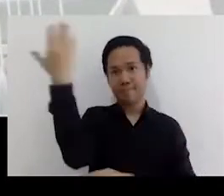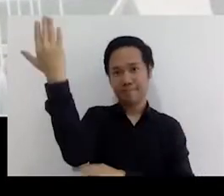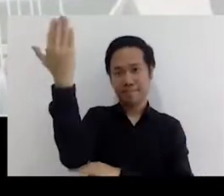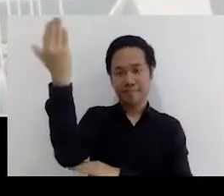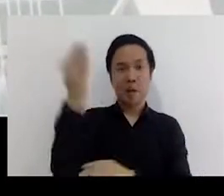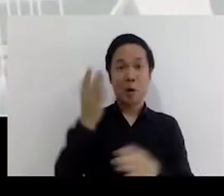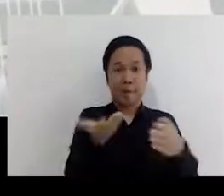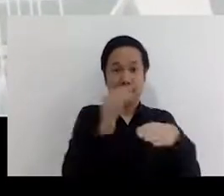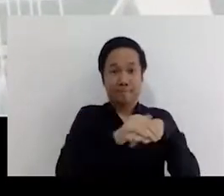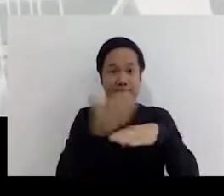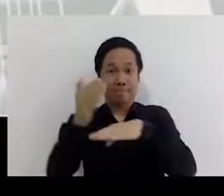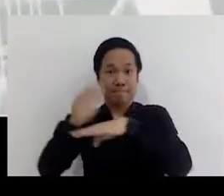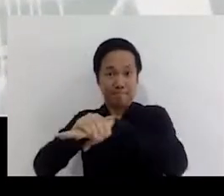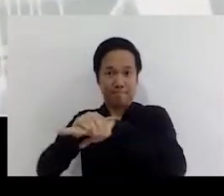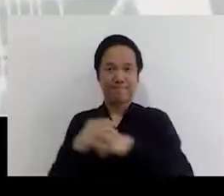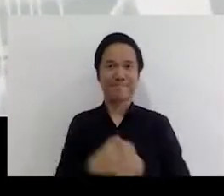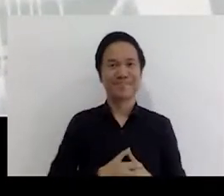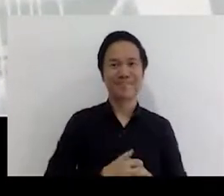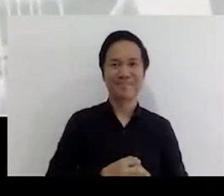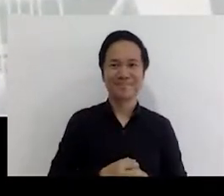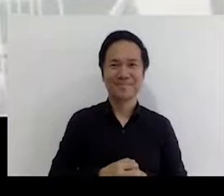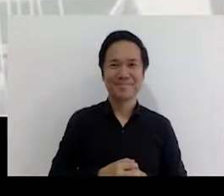But first, if you could just allow me to provide you a little context for